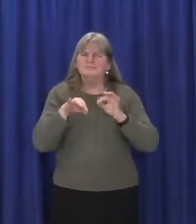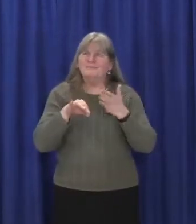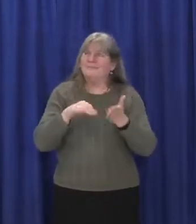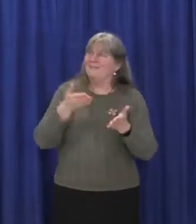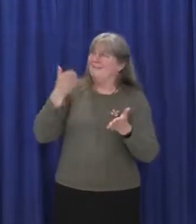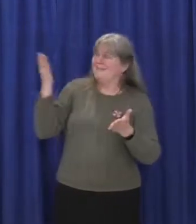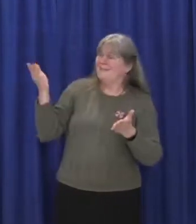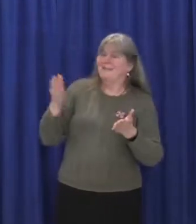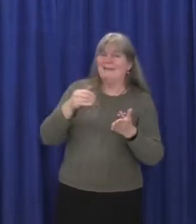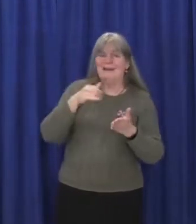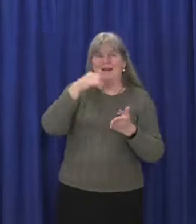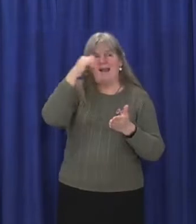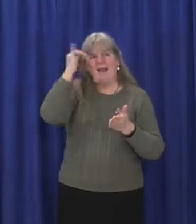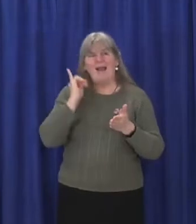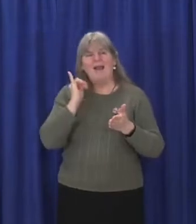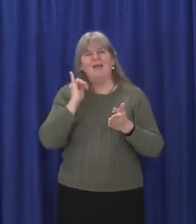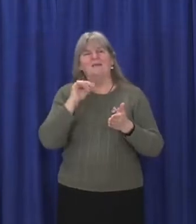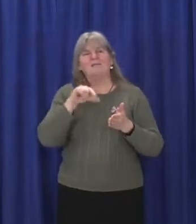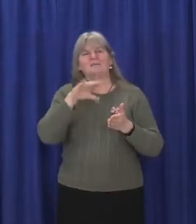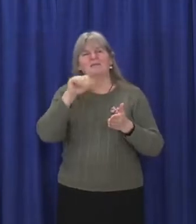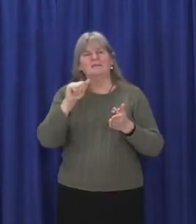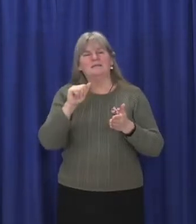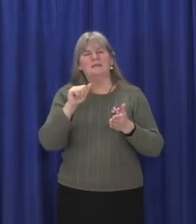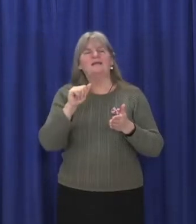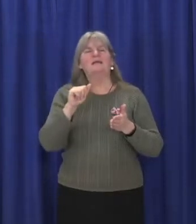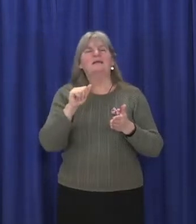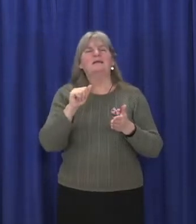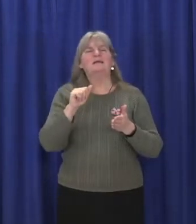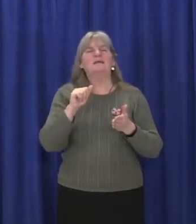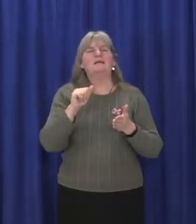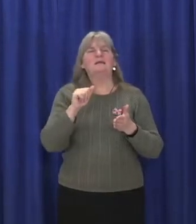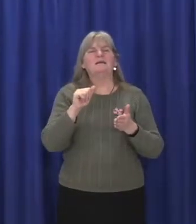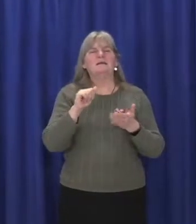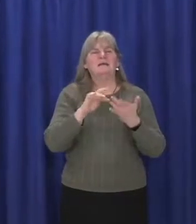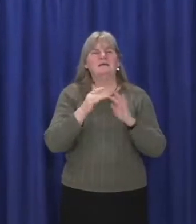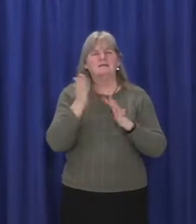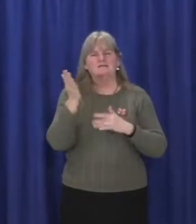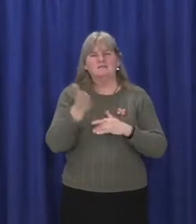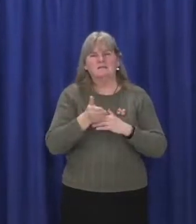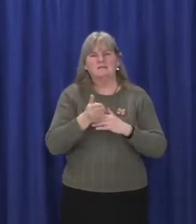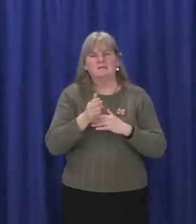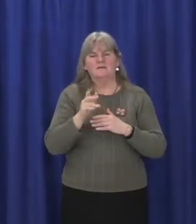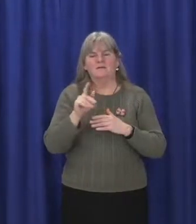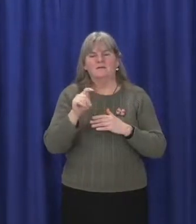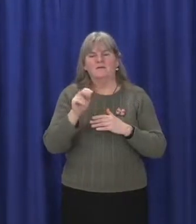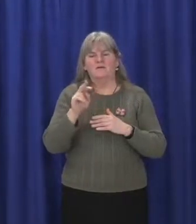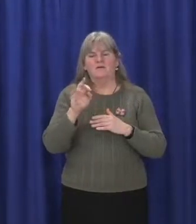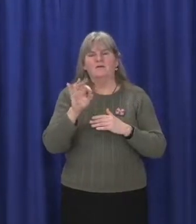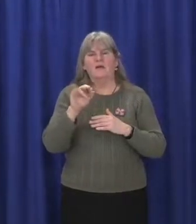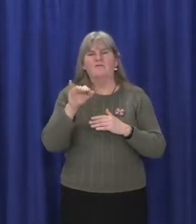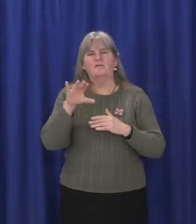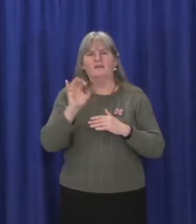yukon.ca/traffic-light.